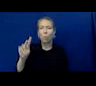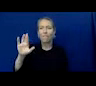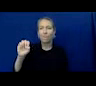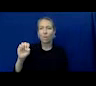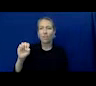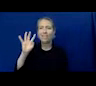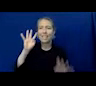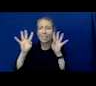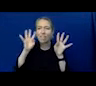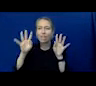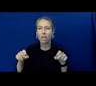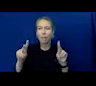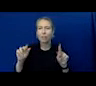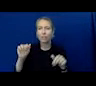and opportunities act.